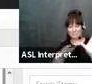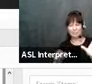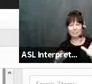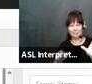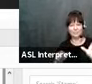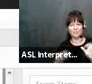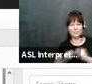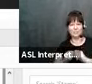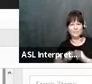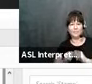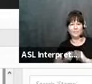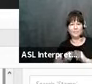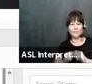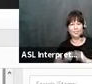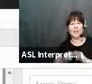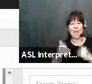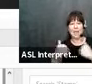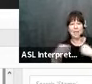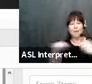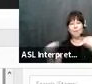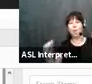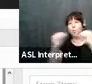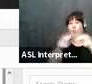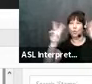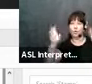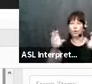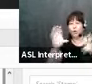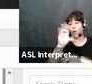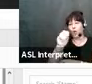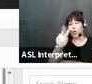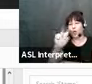more covid in them, essential workers, chronic conditions, the